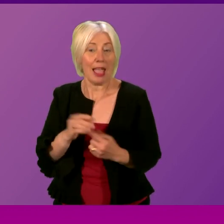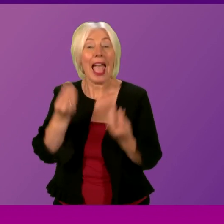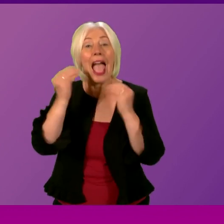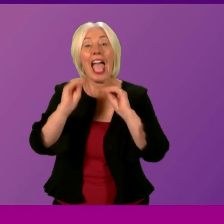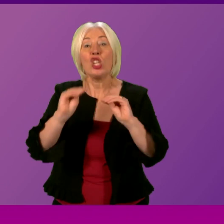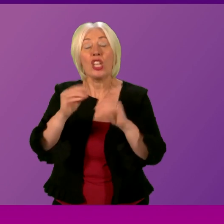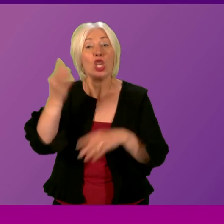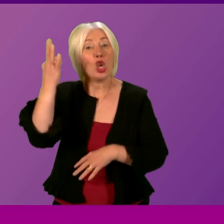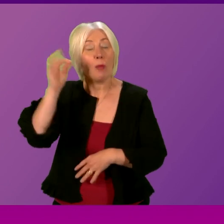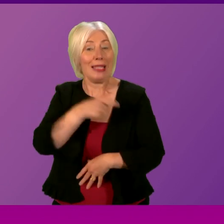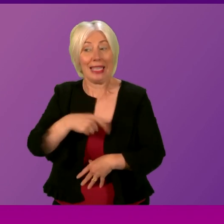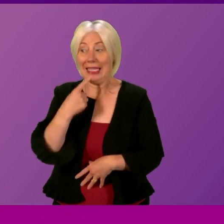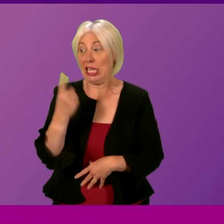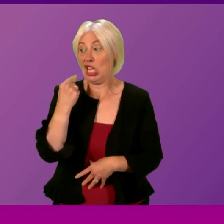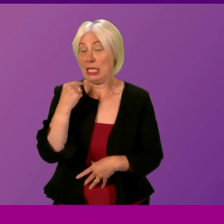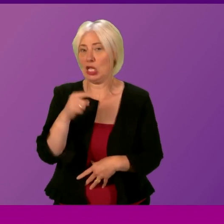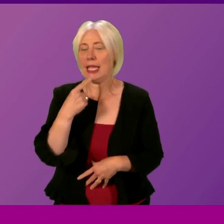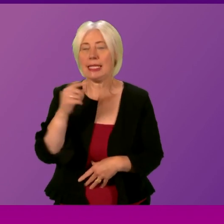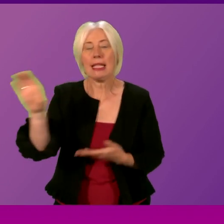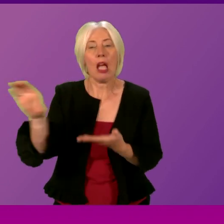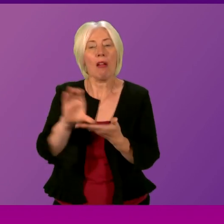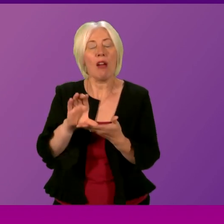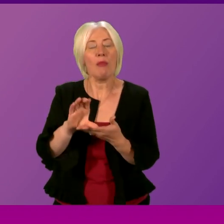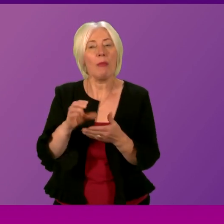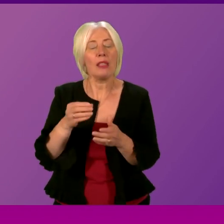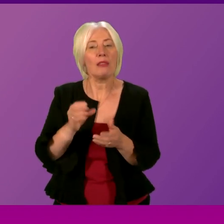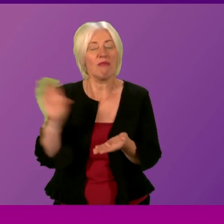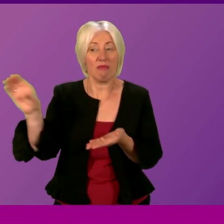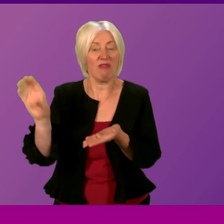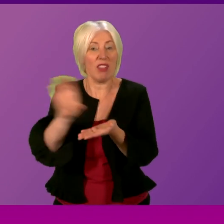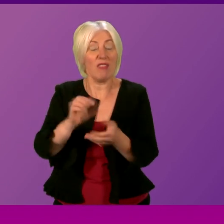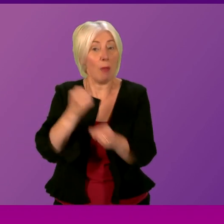a representative of the Chartered Institute of Public Finance and Accountancy that Government funding for the free school meals that are in place